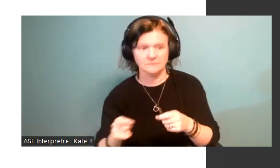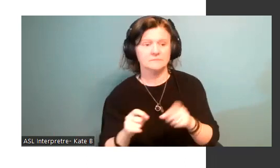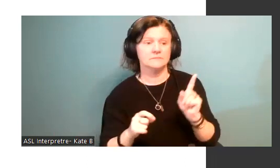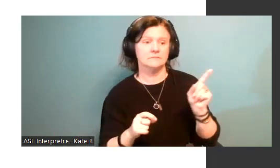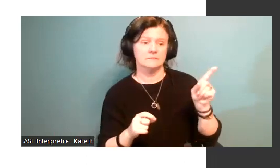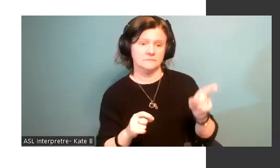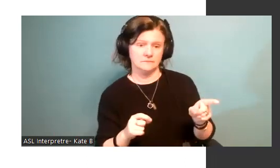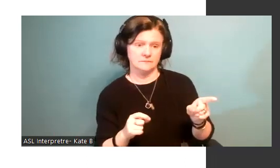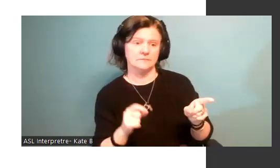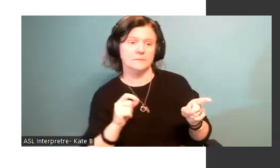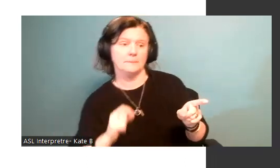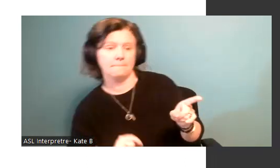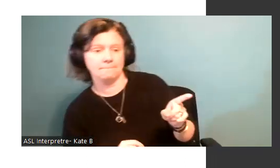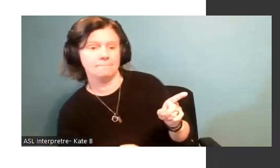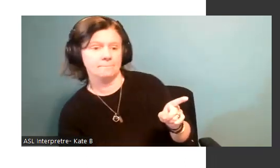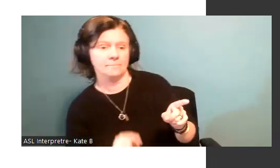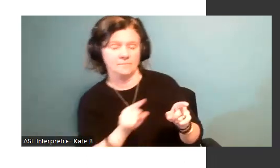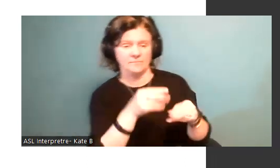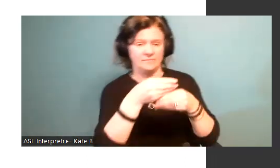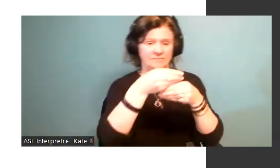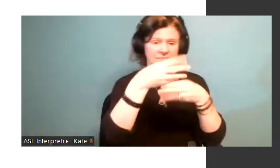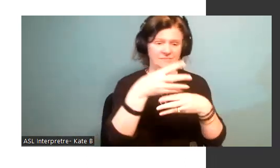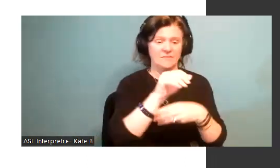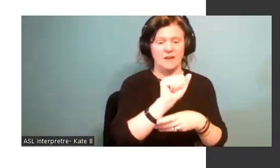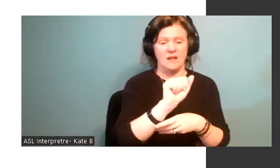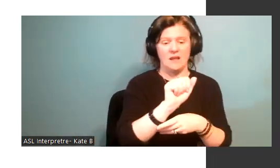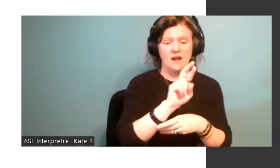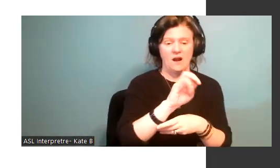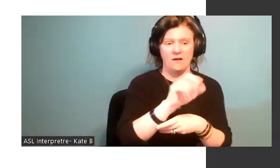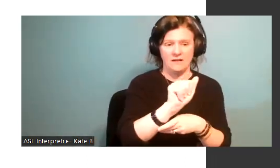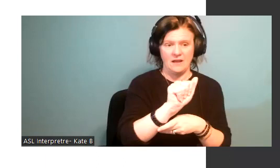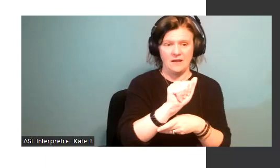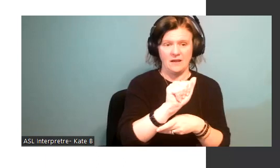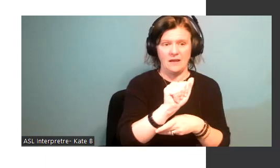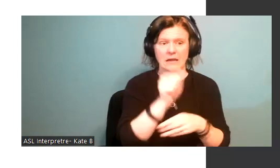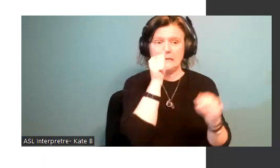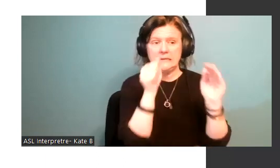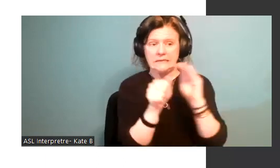switching the ARIA hidden and tab index values as focus moves from item to item. The first option